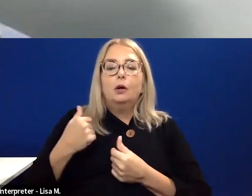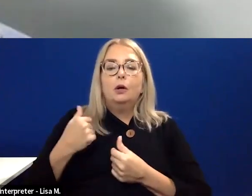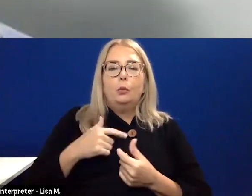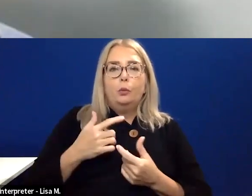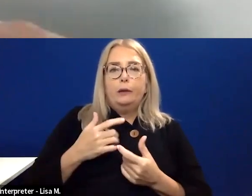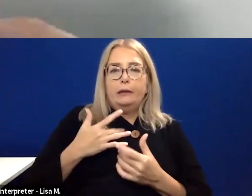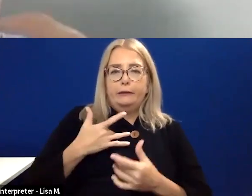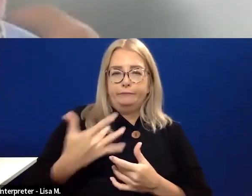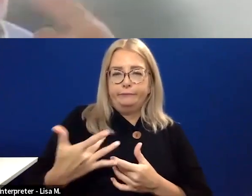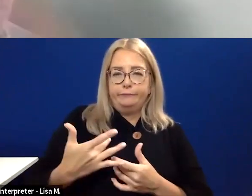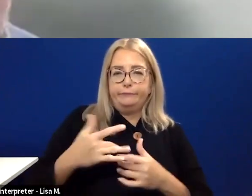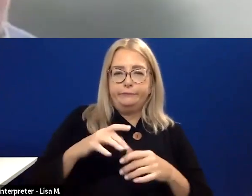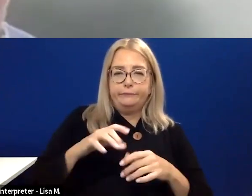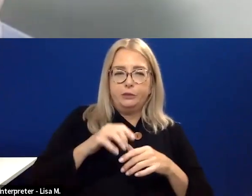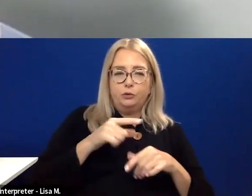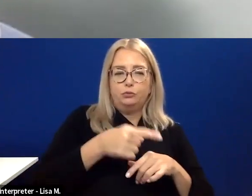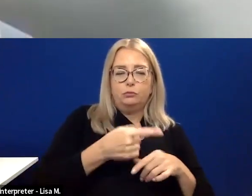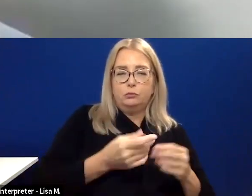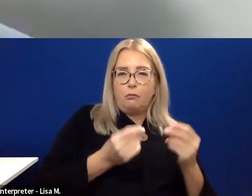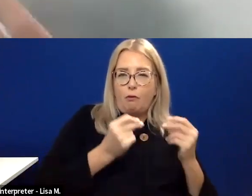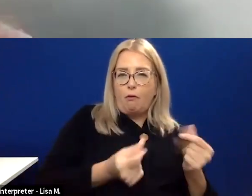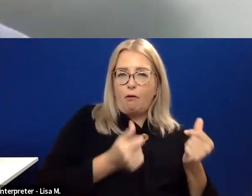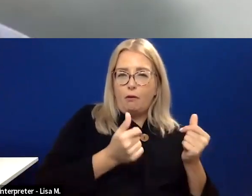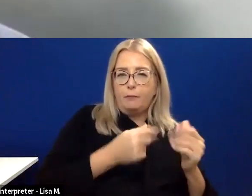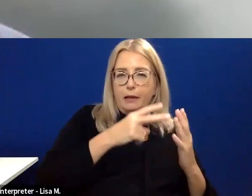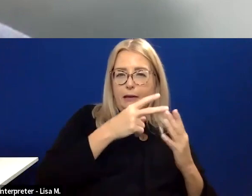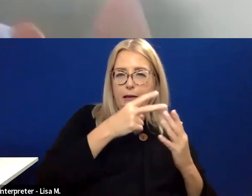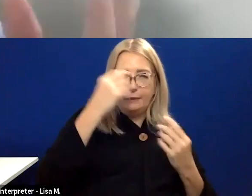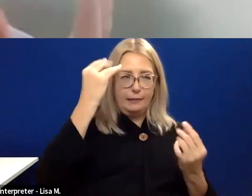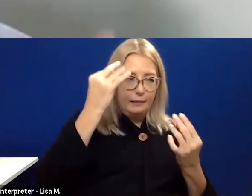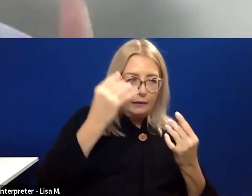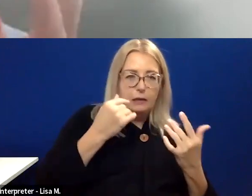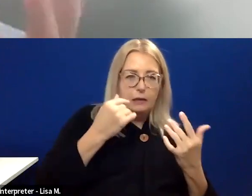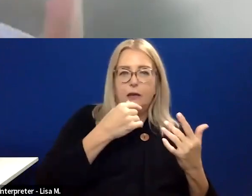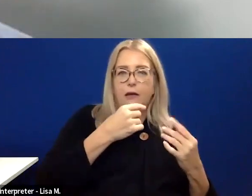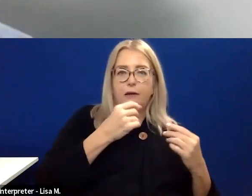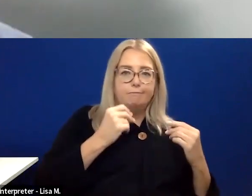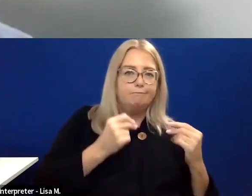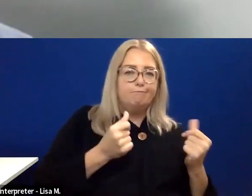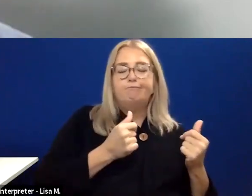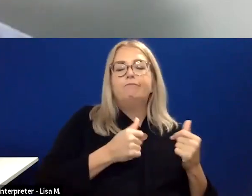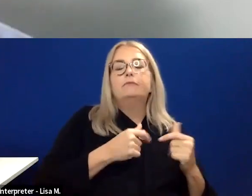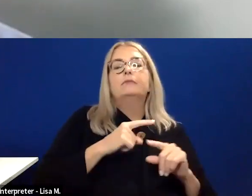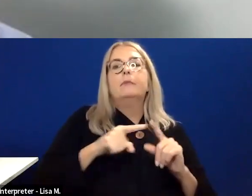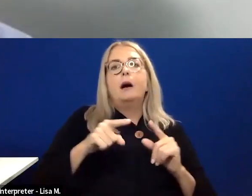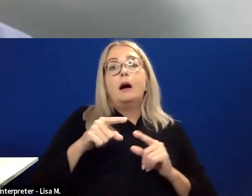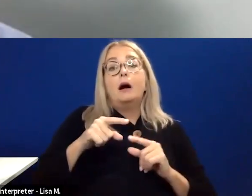when we in Reading have to develop a habit of thinking more deeply about what it is we read